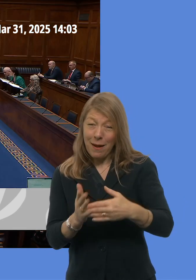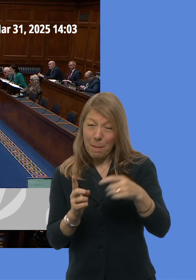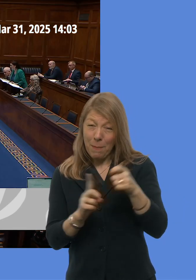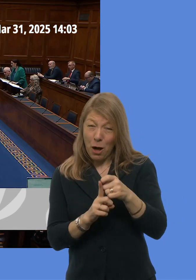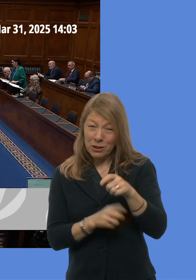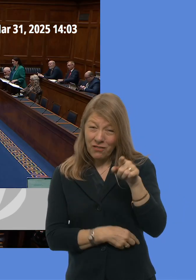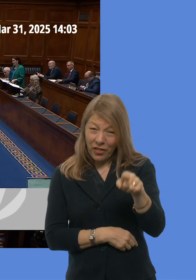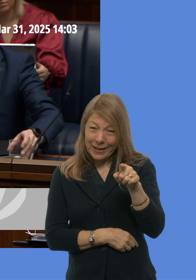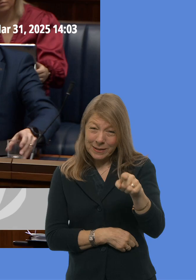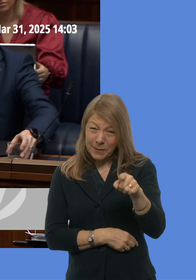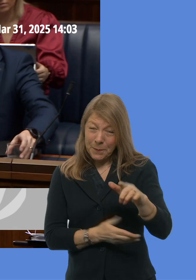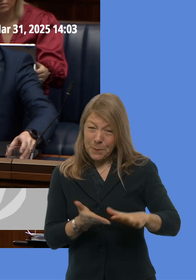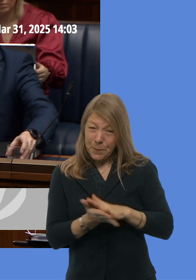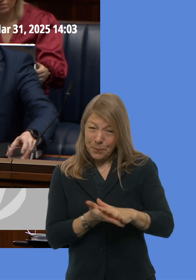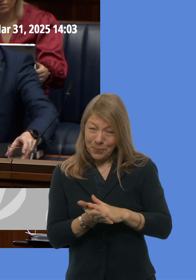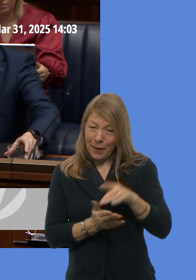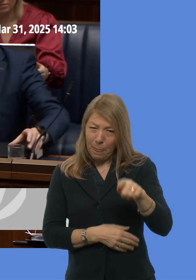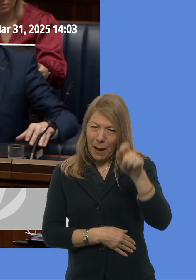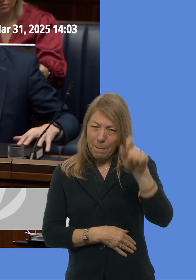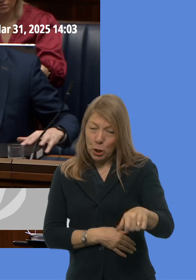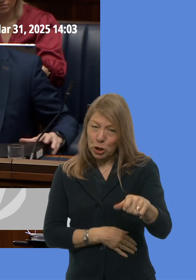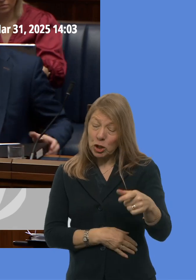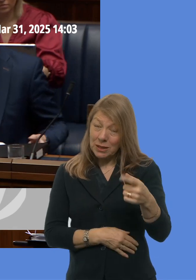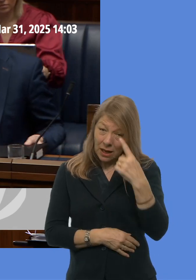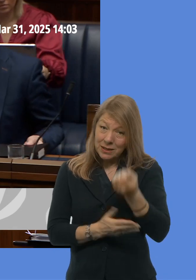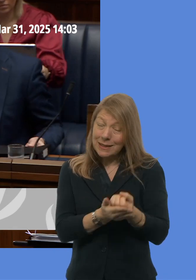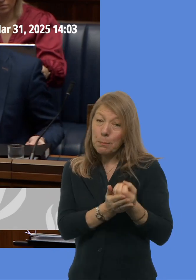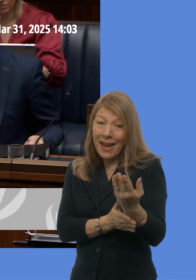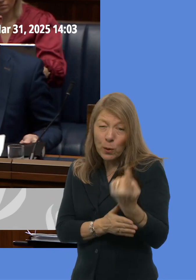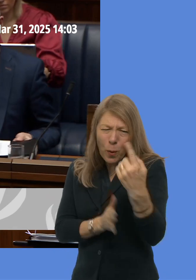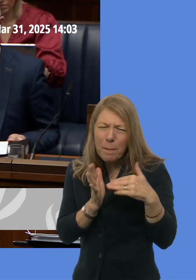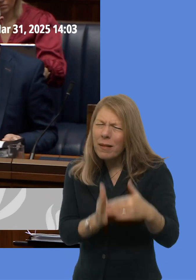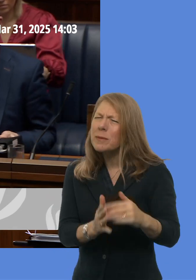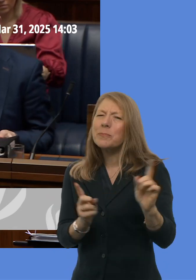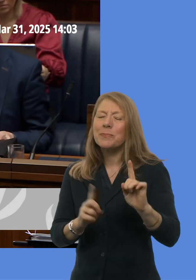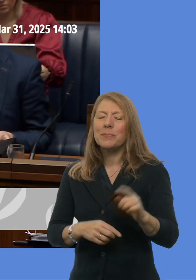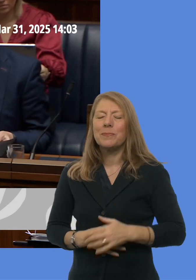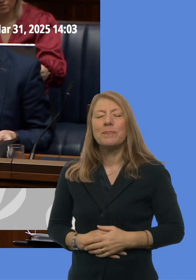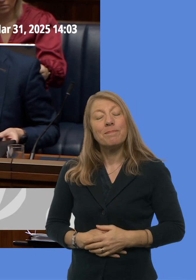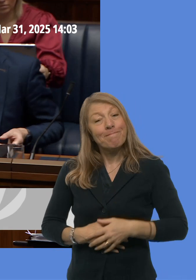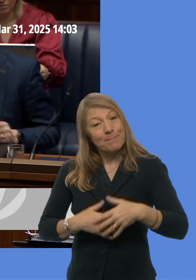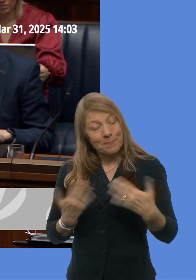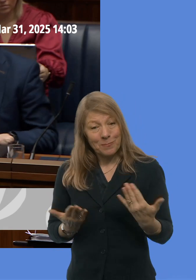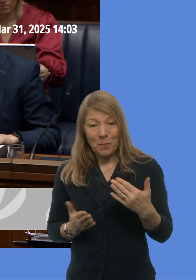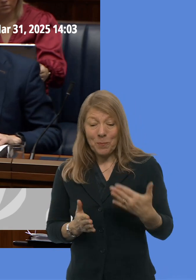I thank the Member for his important question. Indeed, it is estimated that that is an initial cost. That is the basic cost for a very